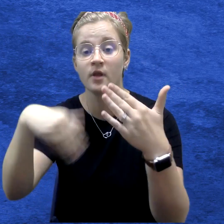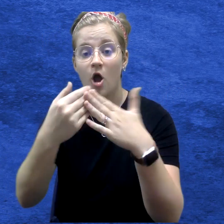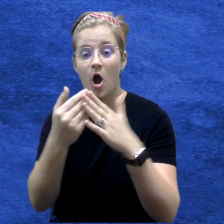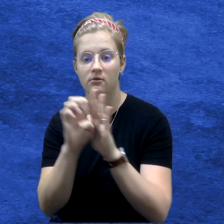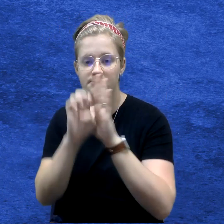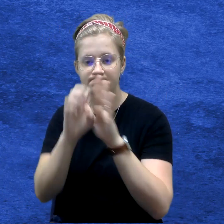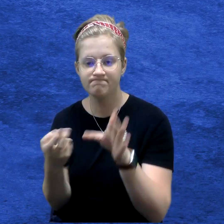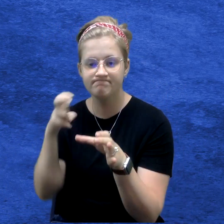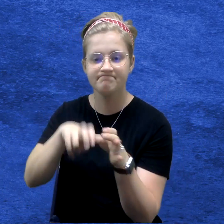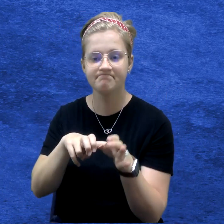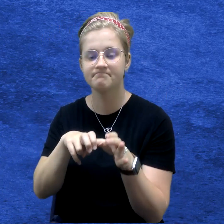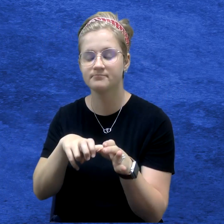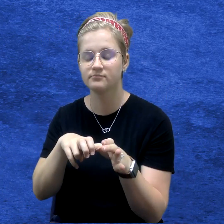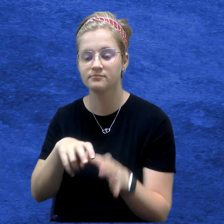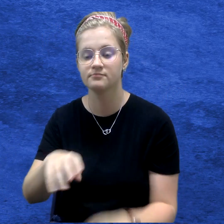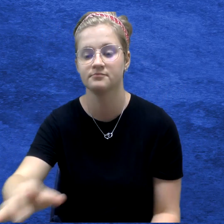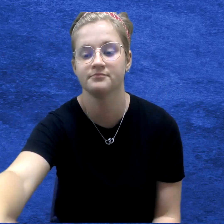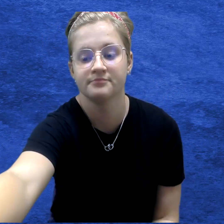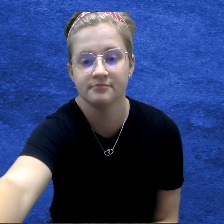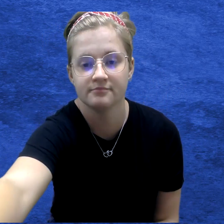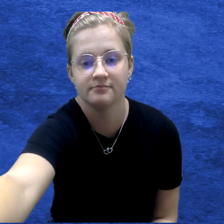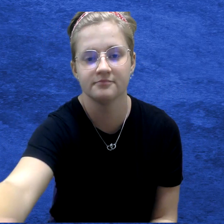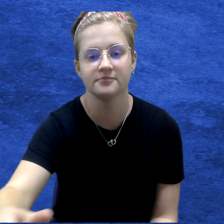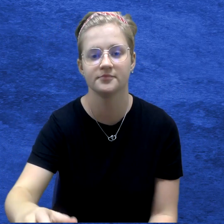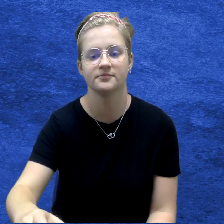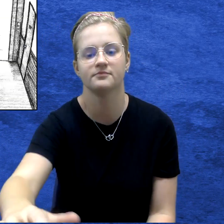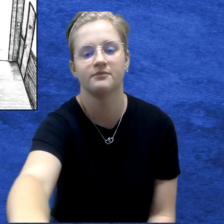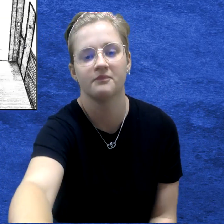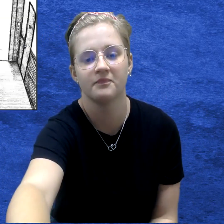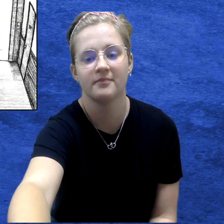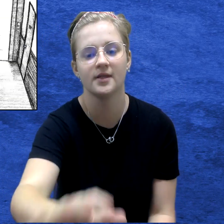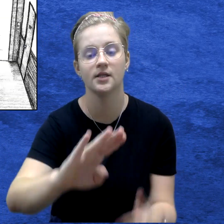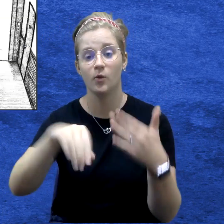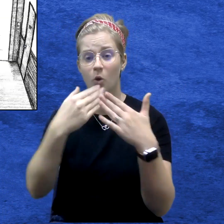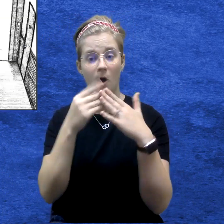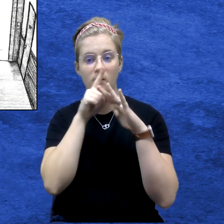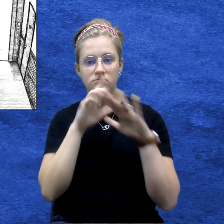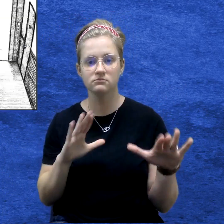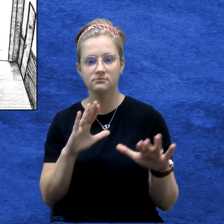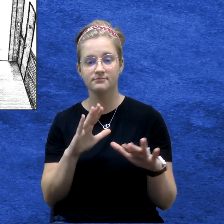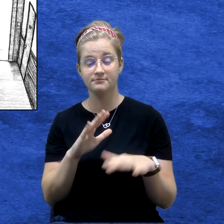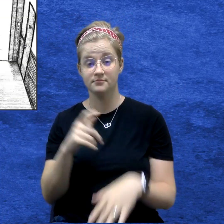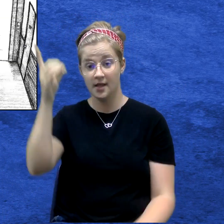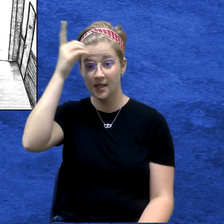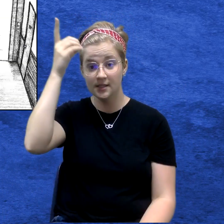No one spoke. Dink watched Mr. Linkletter jiggling his bunch of keys.